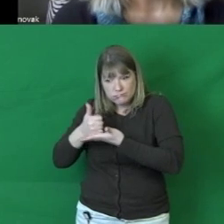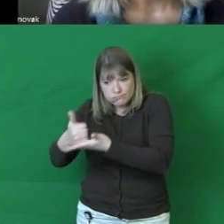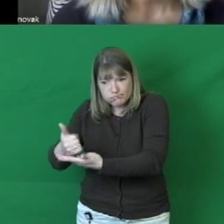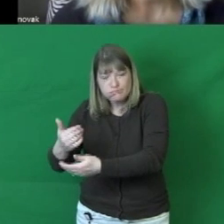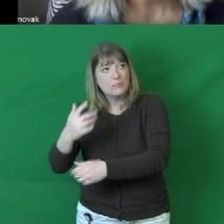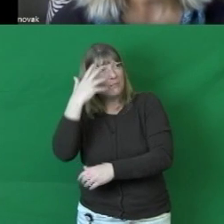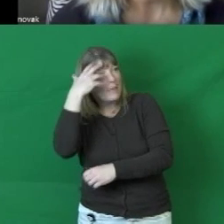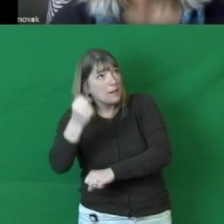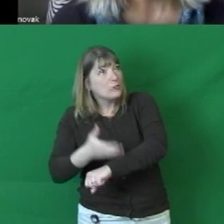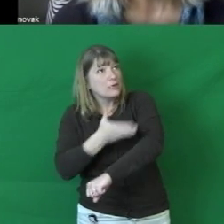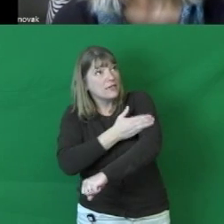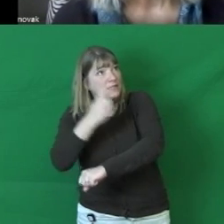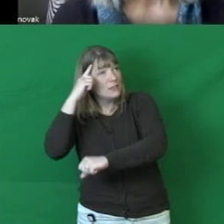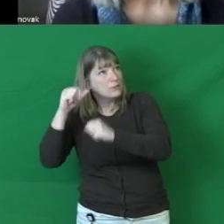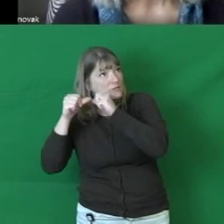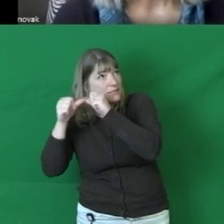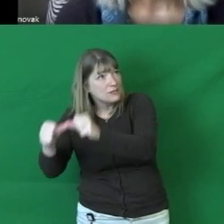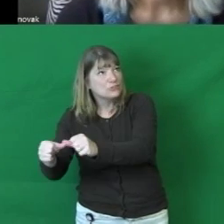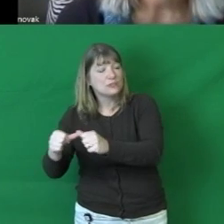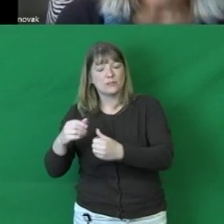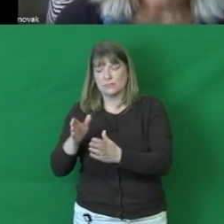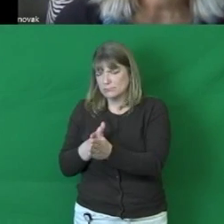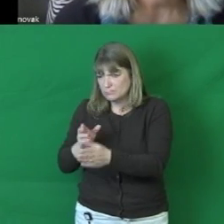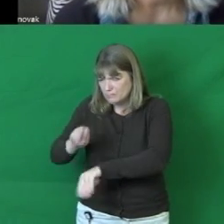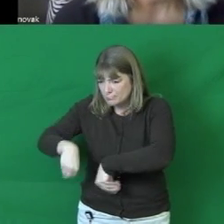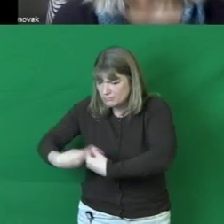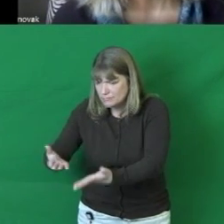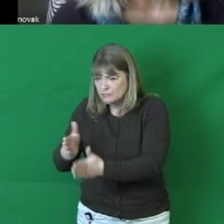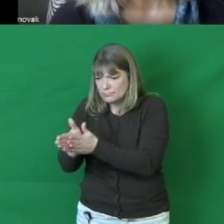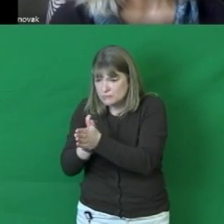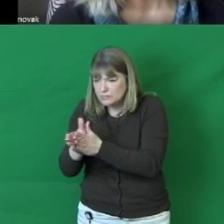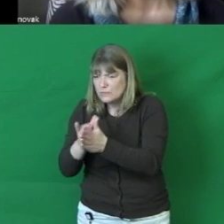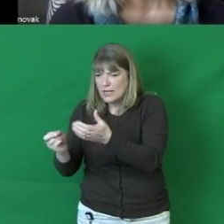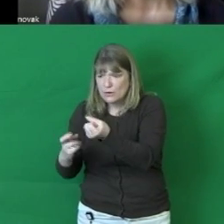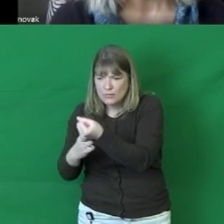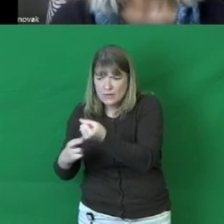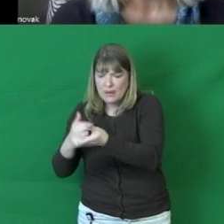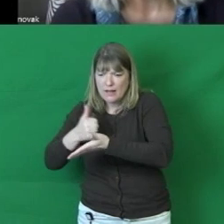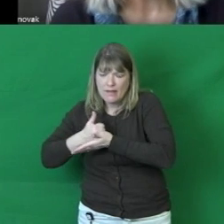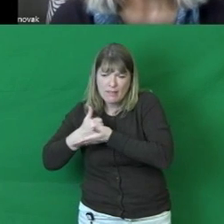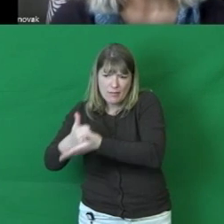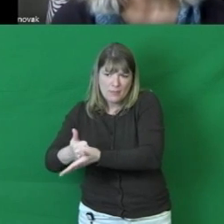in memory/attention. It provides motivation and reinforcement, and helps establish